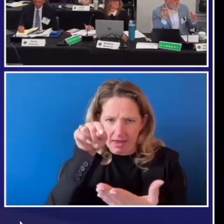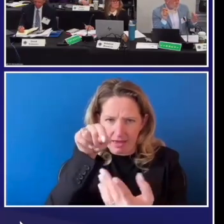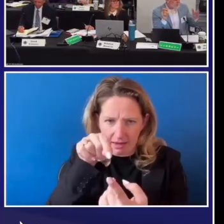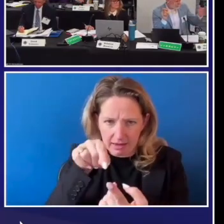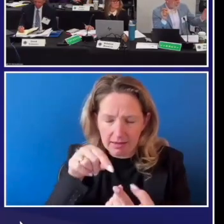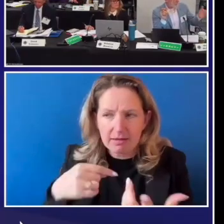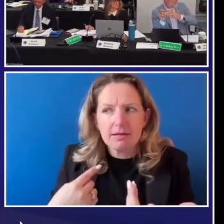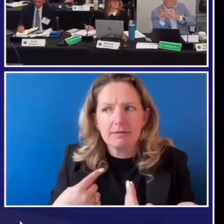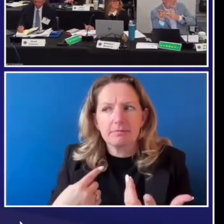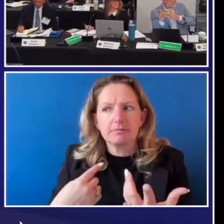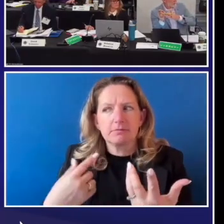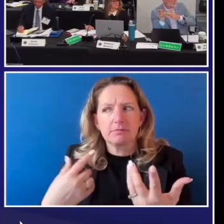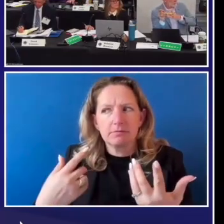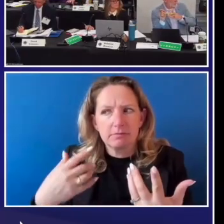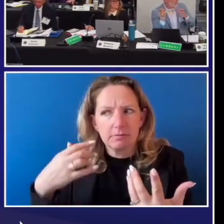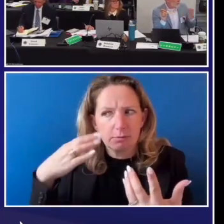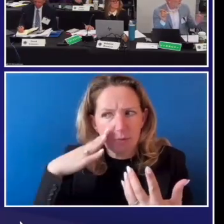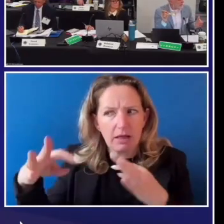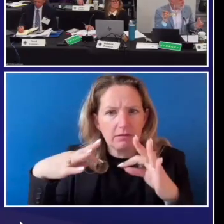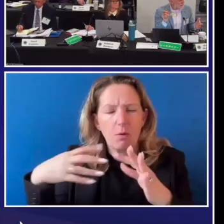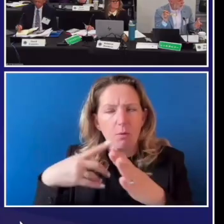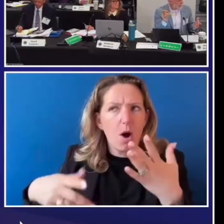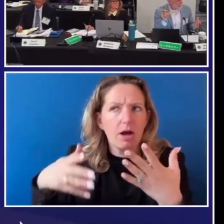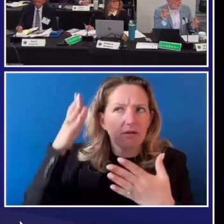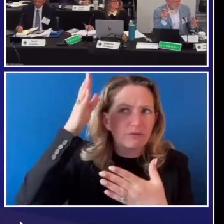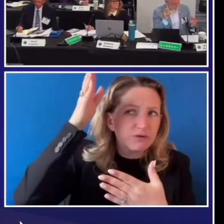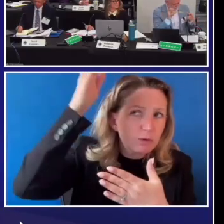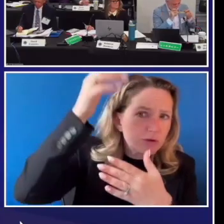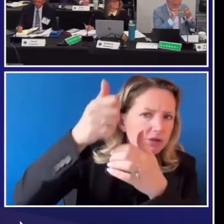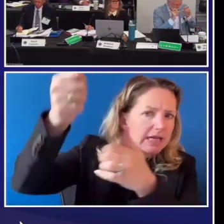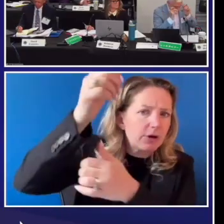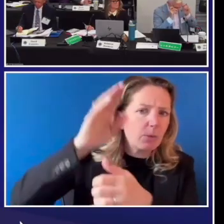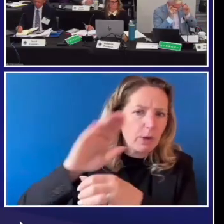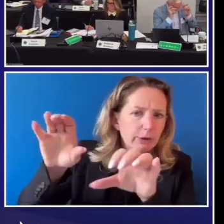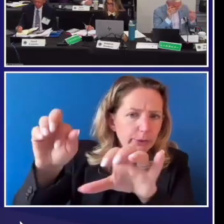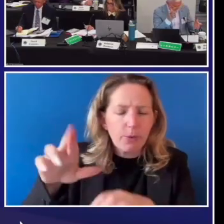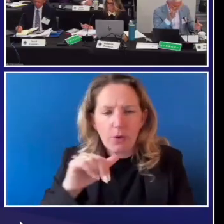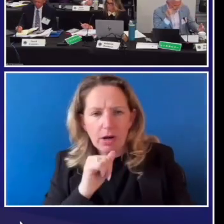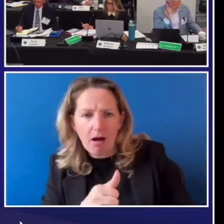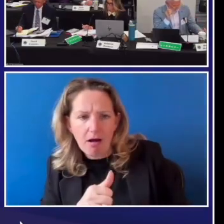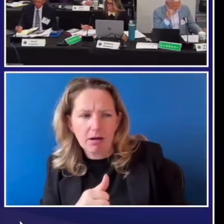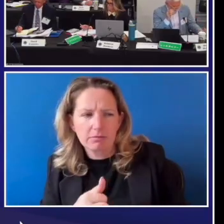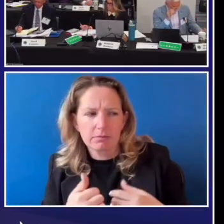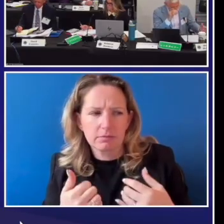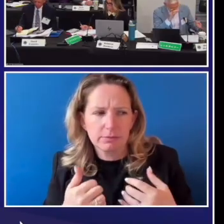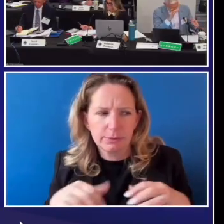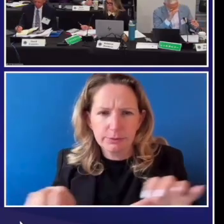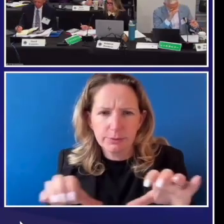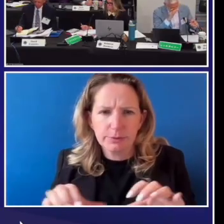what future secretaries will or will not do as well? And why would we want to say without having